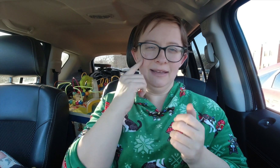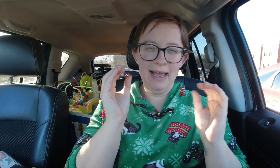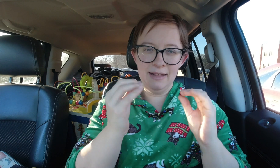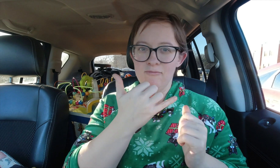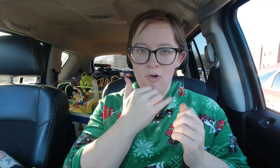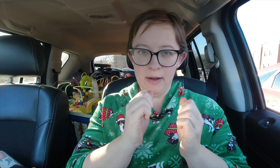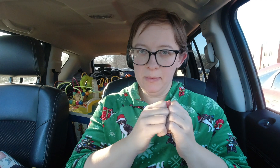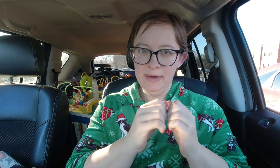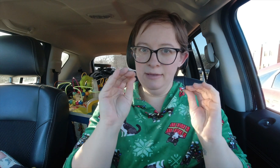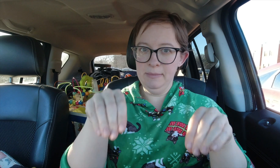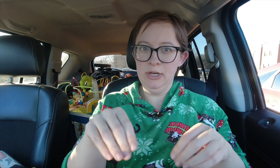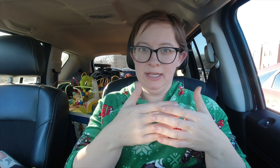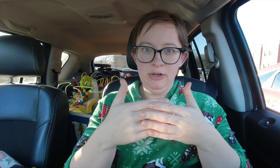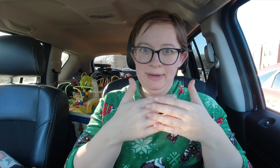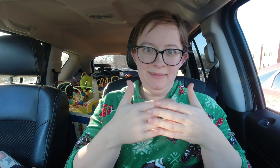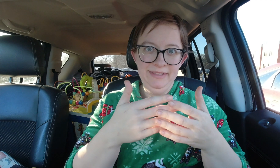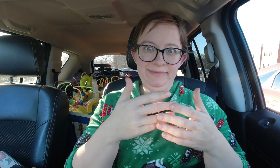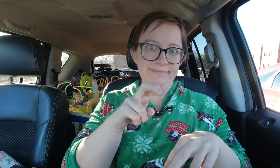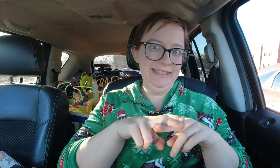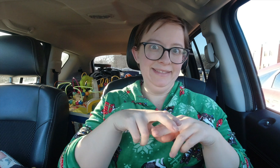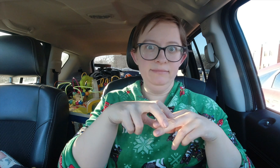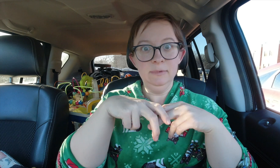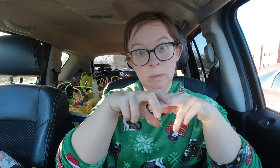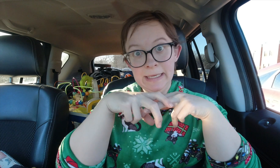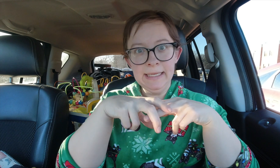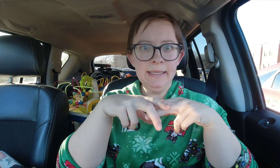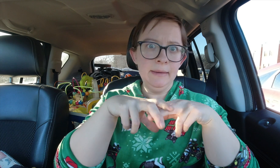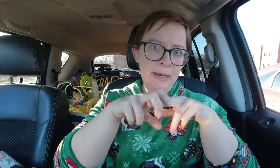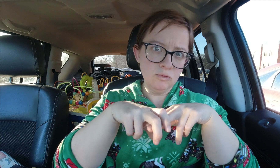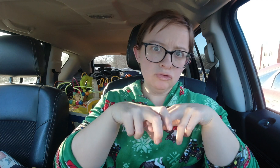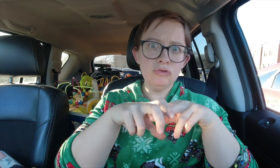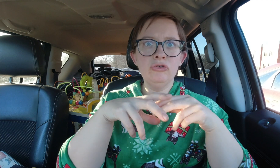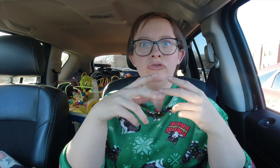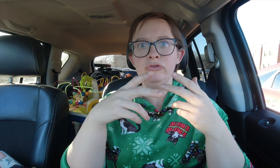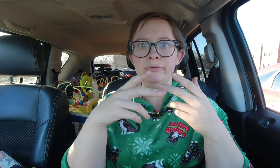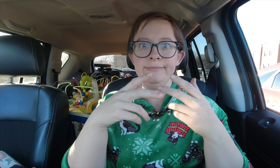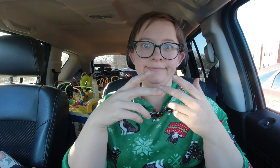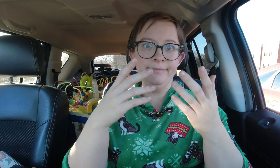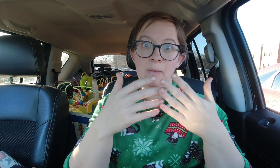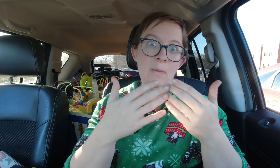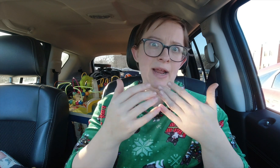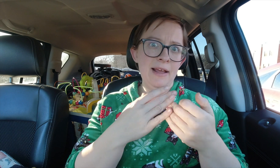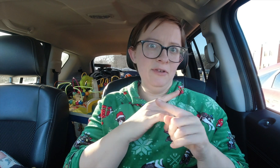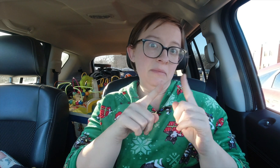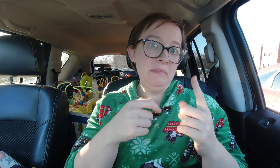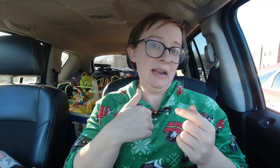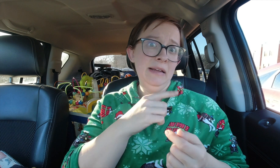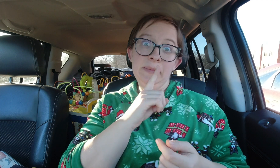Um I don't think there's anything wrong with putting a baby in a chair, swing, bouncer, you know, whatever,